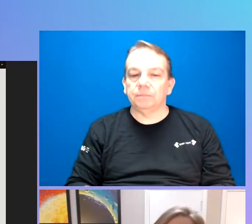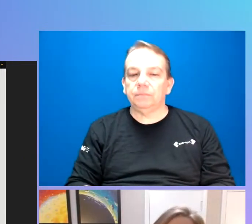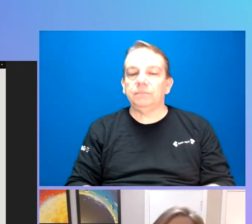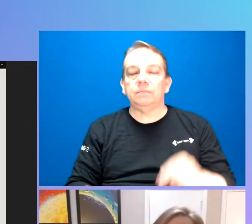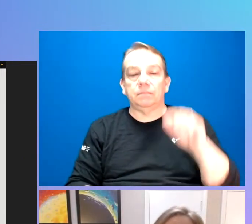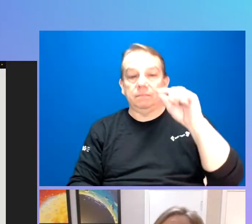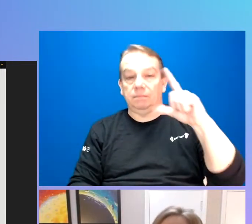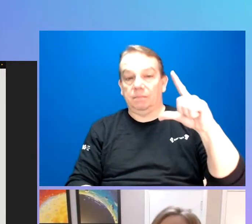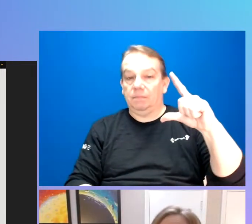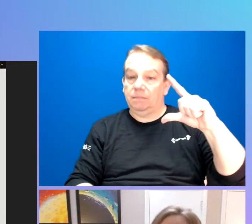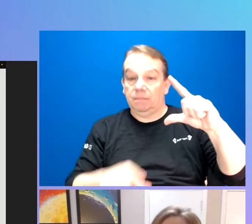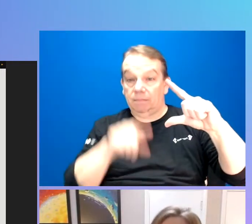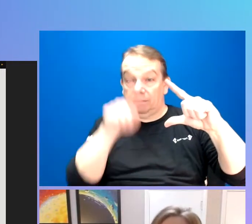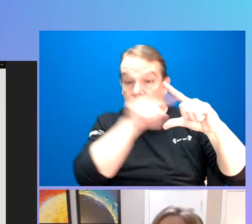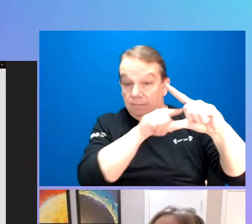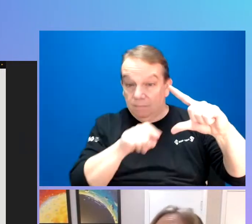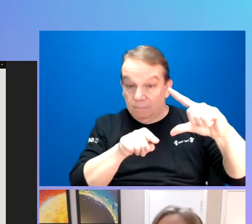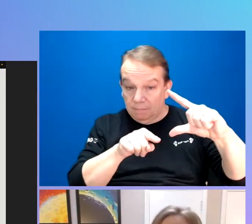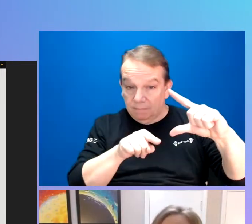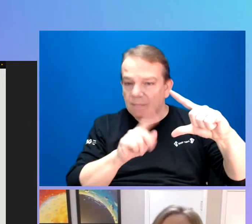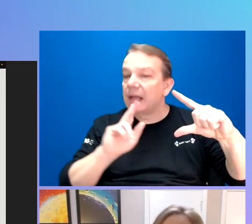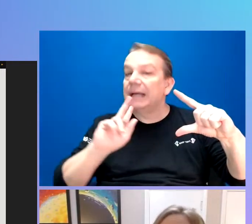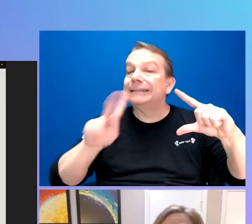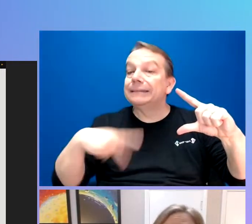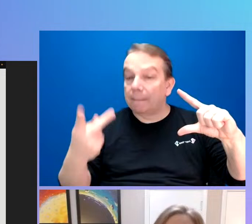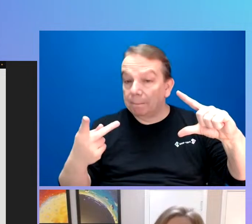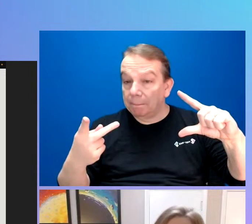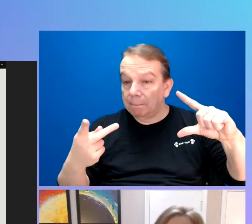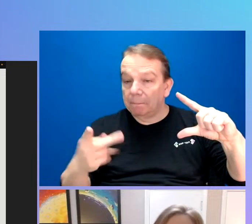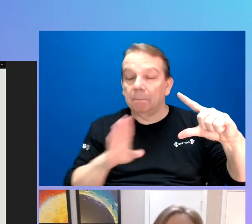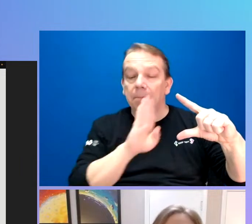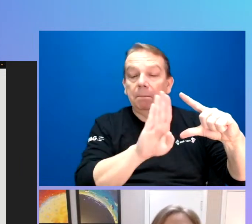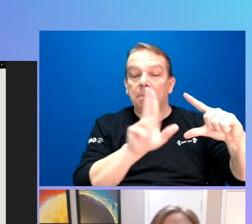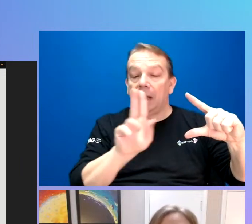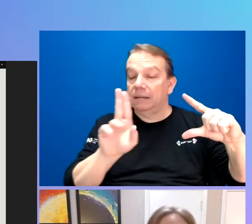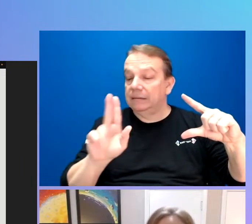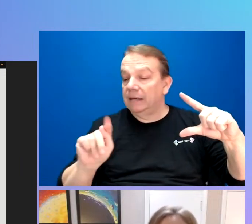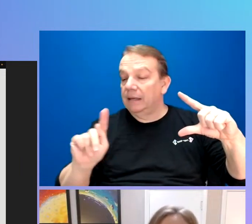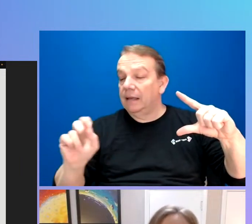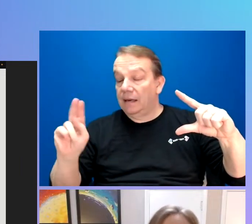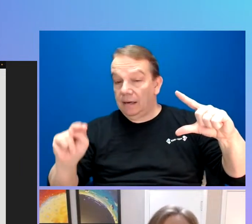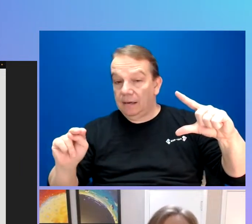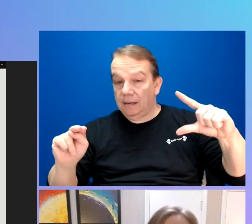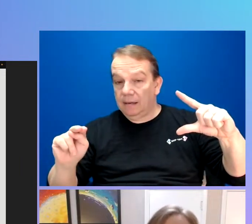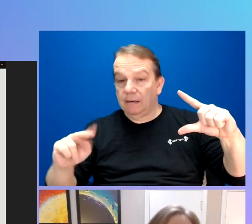the element type, which in this case is button, and then a